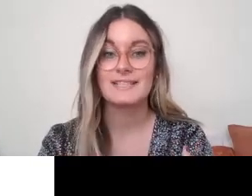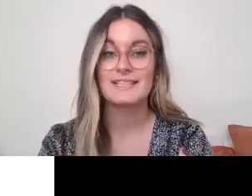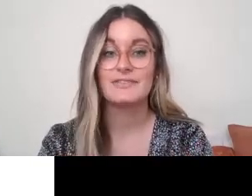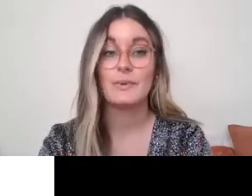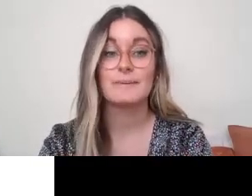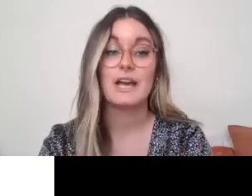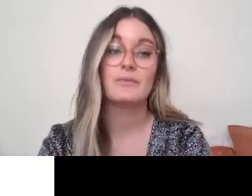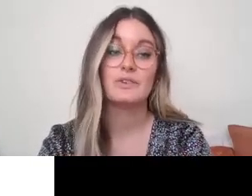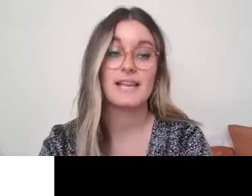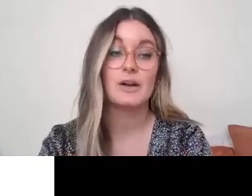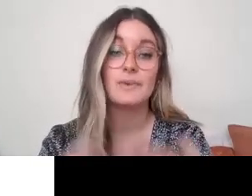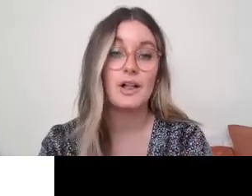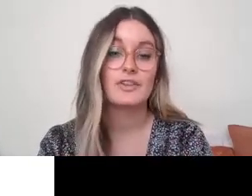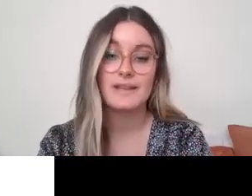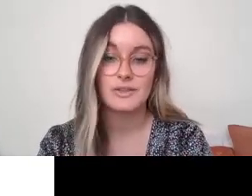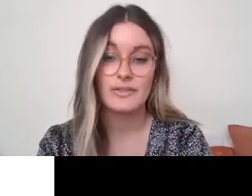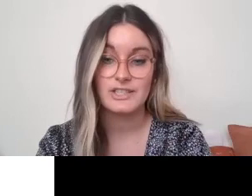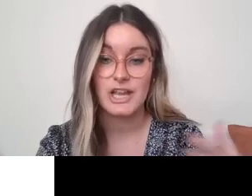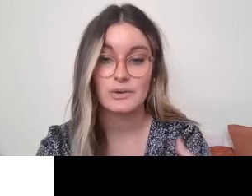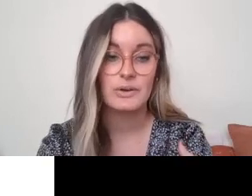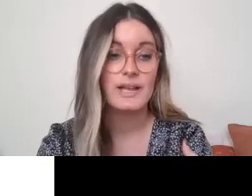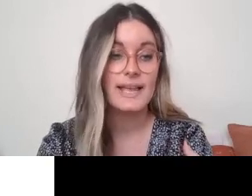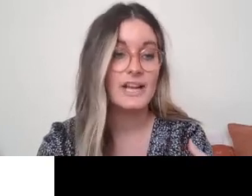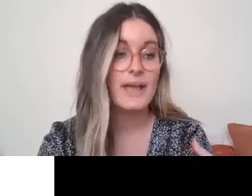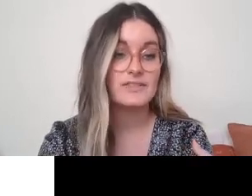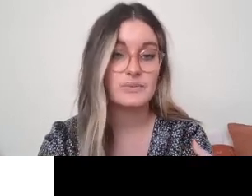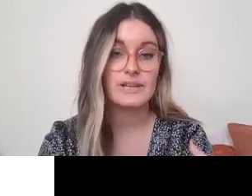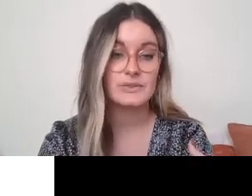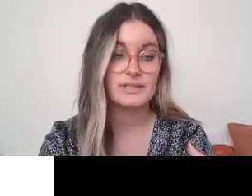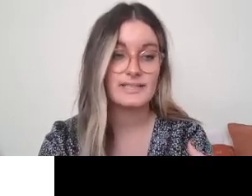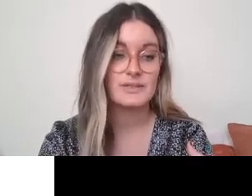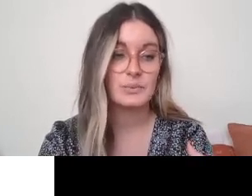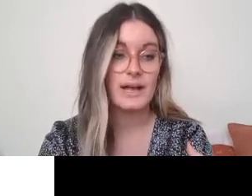of what can be helpful to help all of our mental health in general. And we have some resources as well.